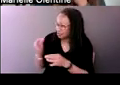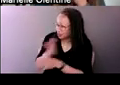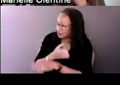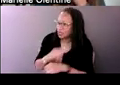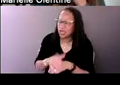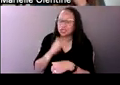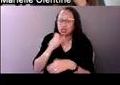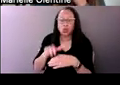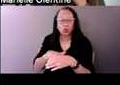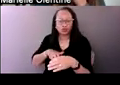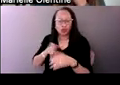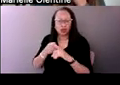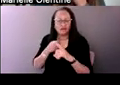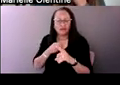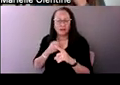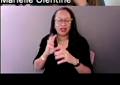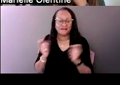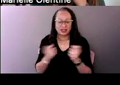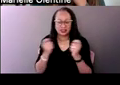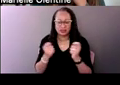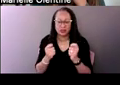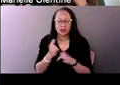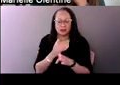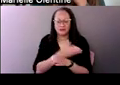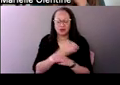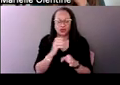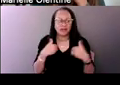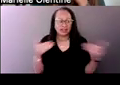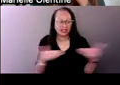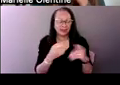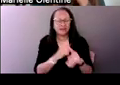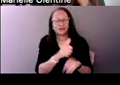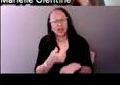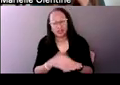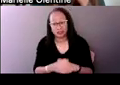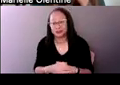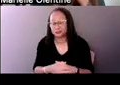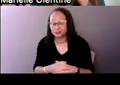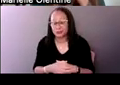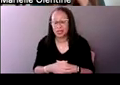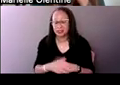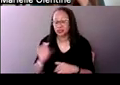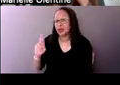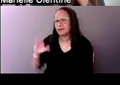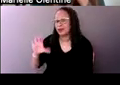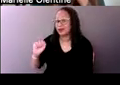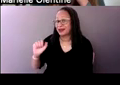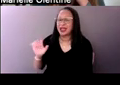premieres more strict than any other festival I know, even if you play a rough cut somewhere, they will